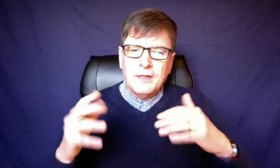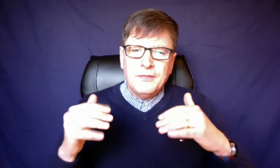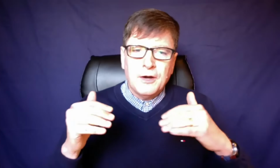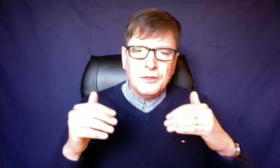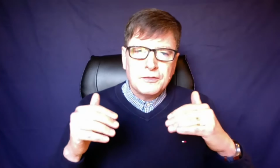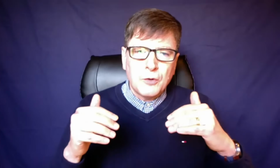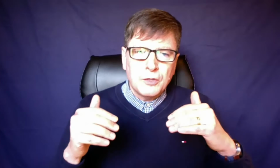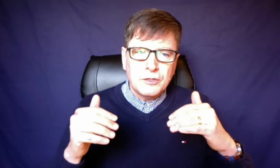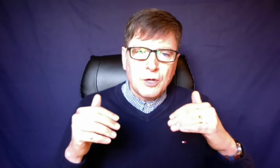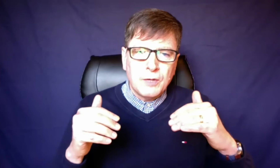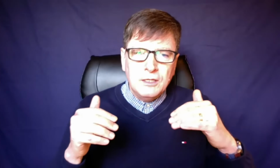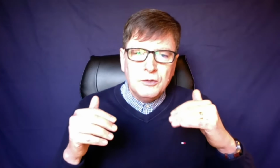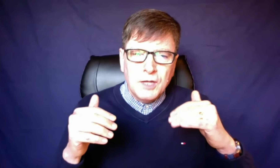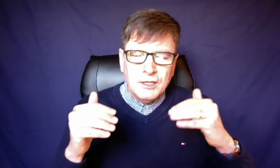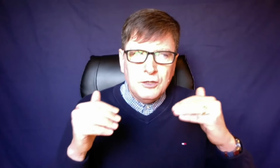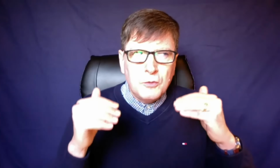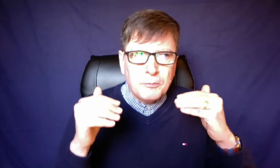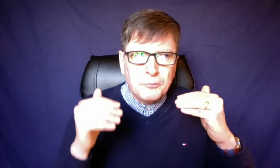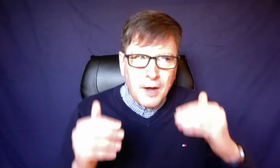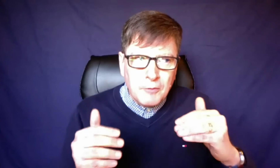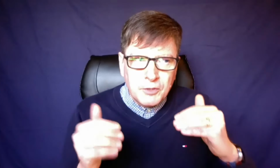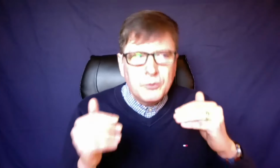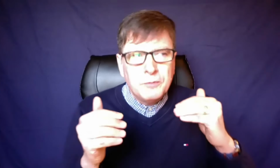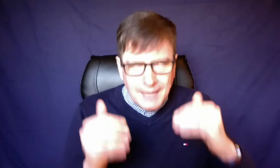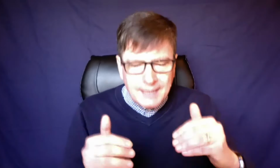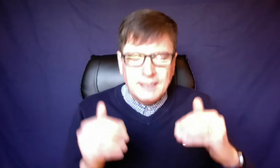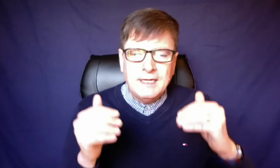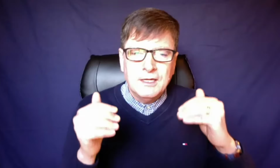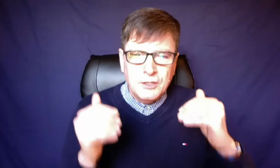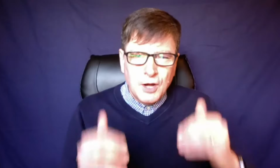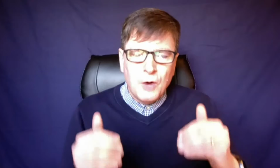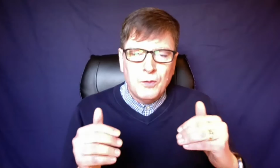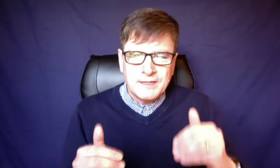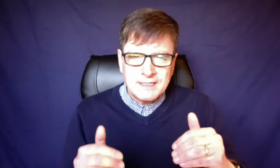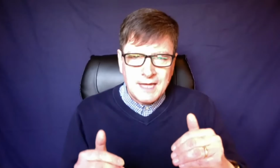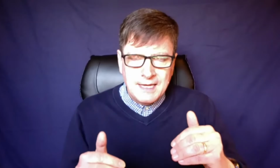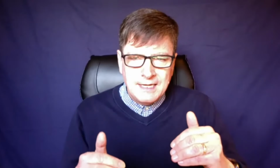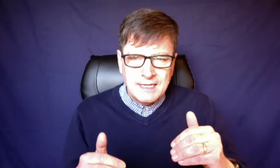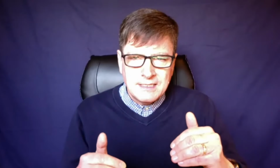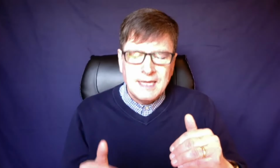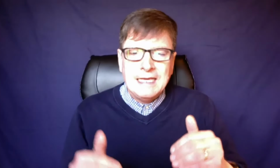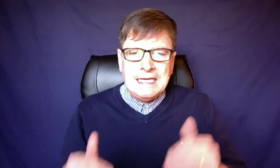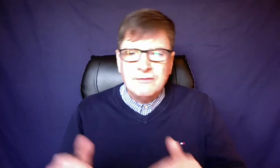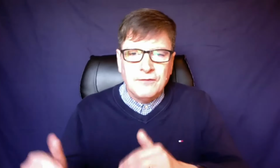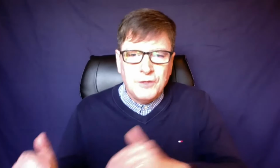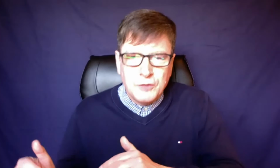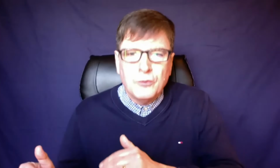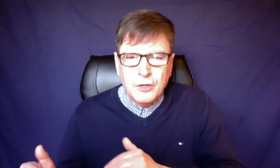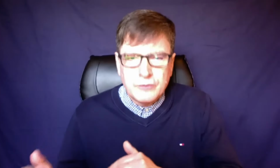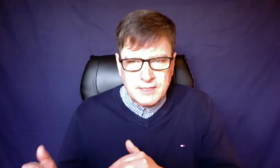sign that is look a lot like the thing they represent. So you are --